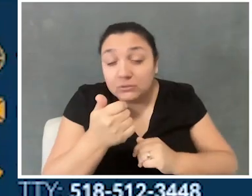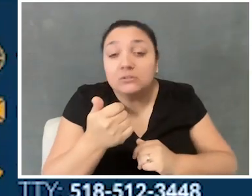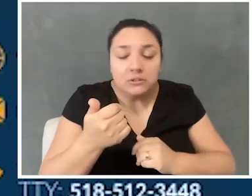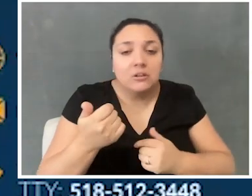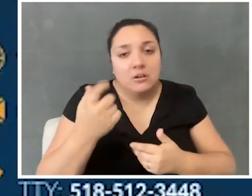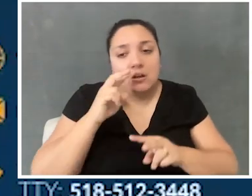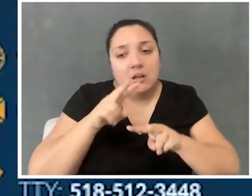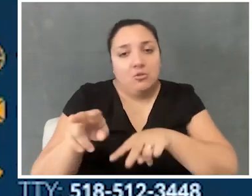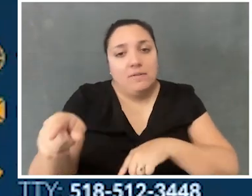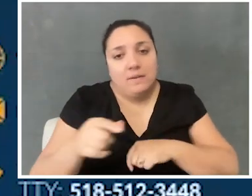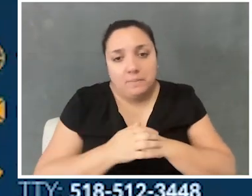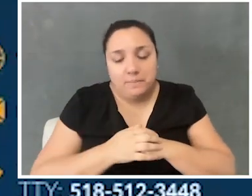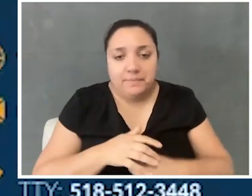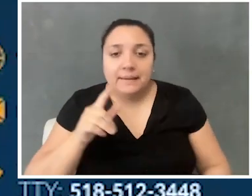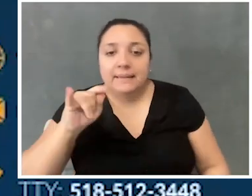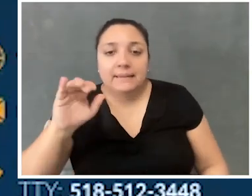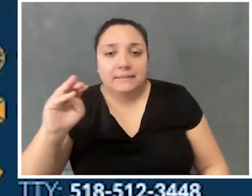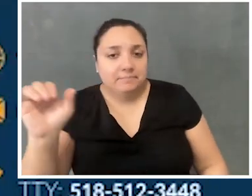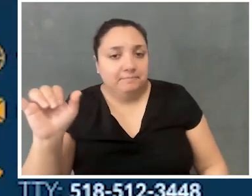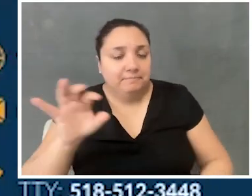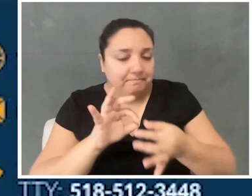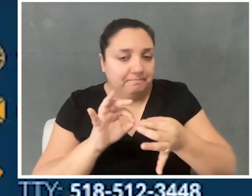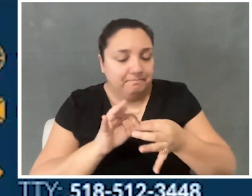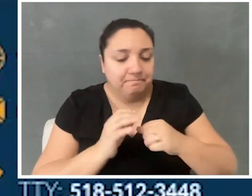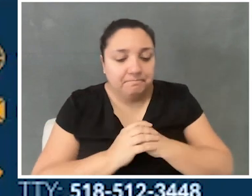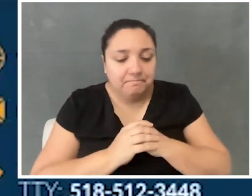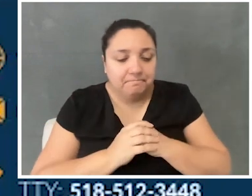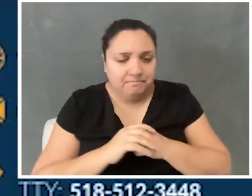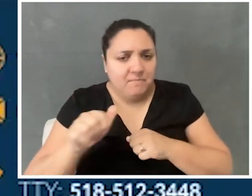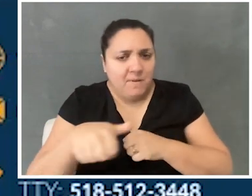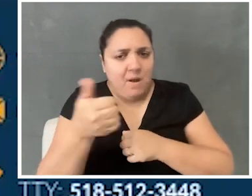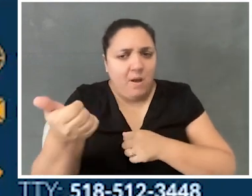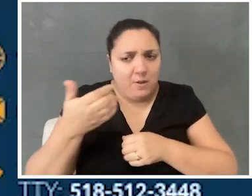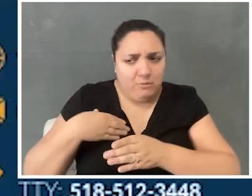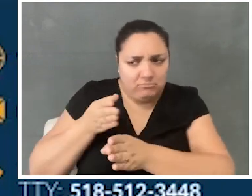Absolutely. So another area that we have spent a considerable amount of time,